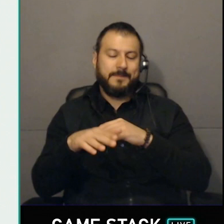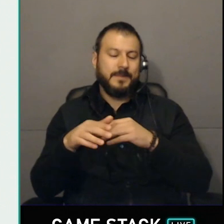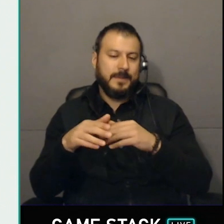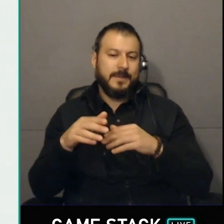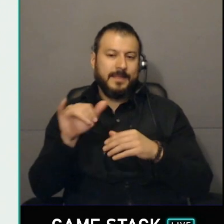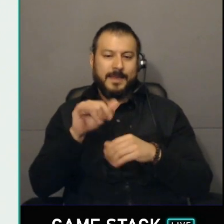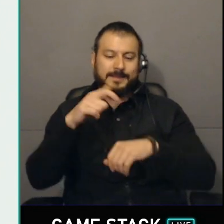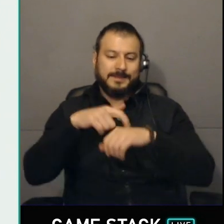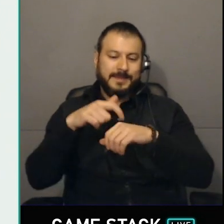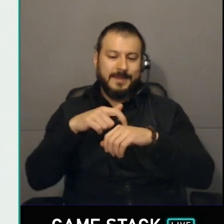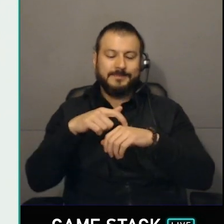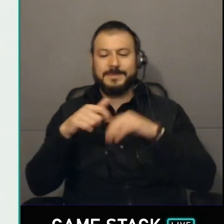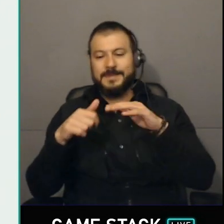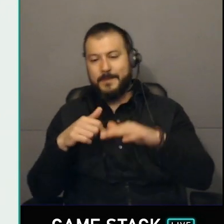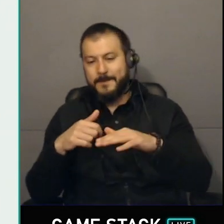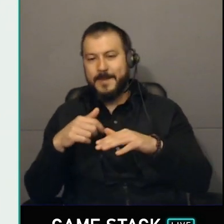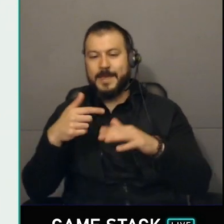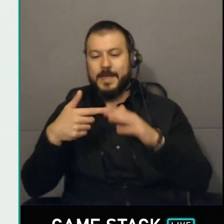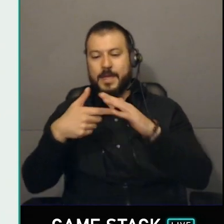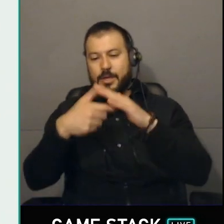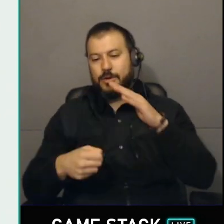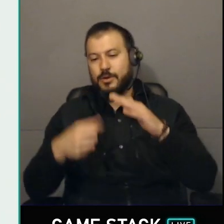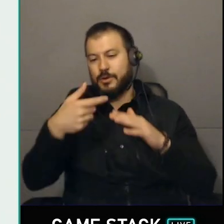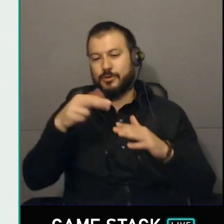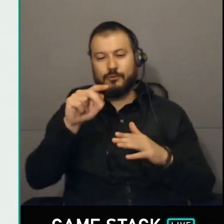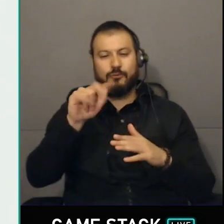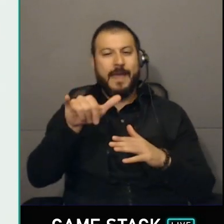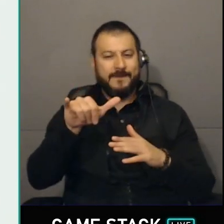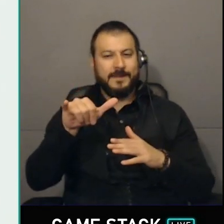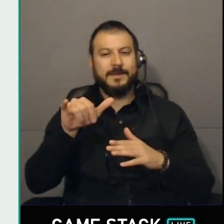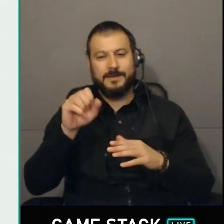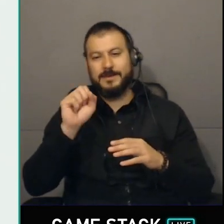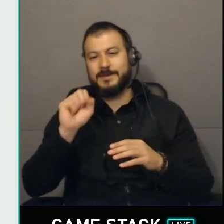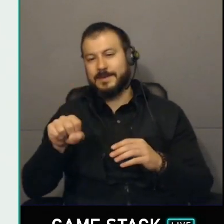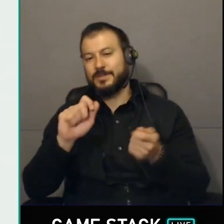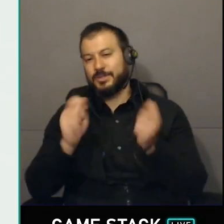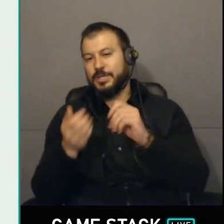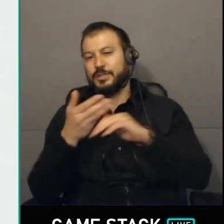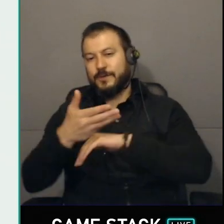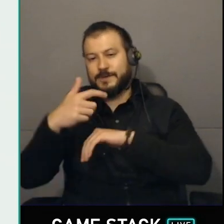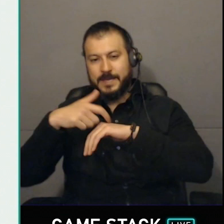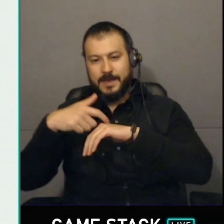because they could change over time. Also, the body size is included in the angular threshold,